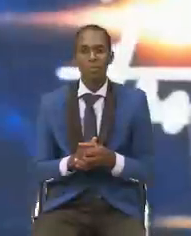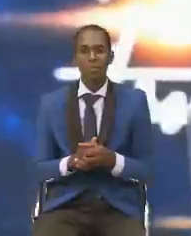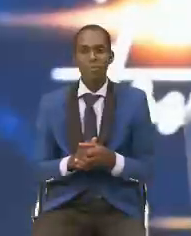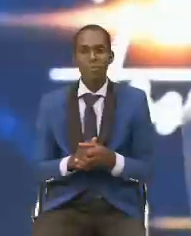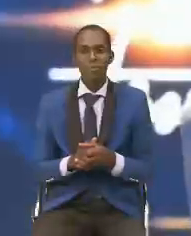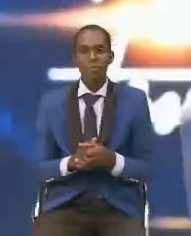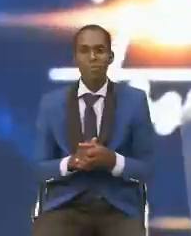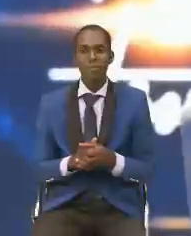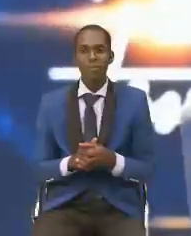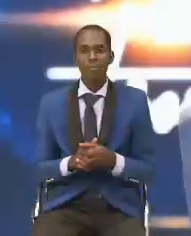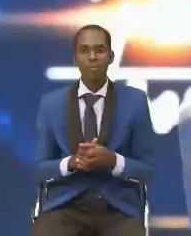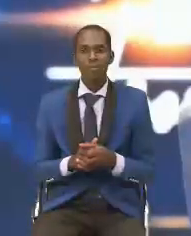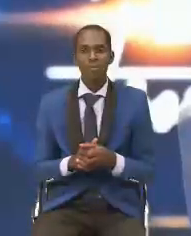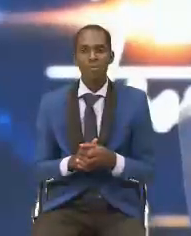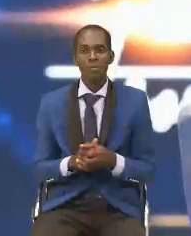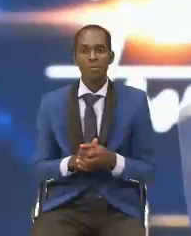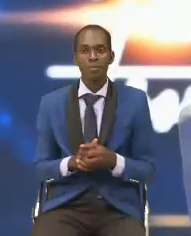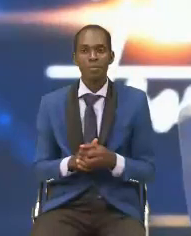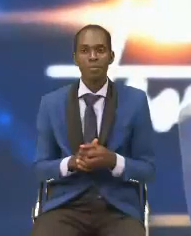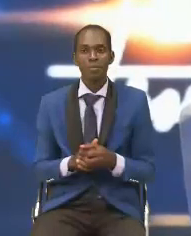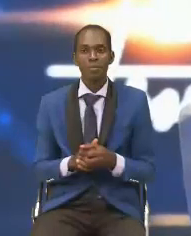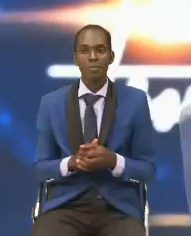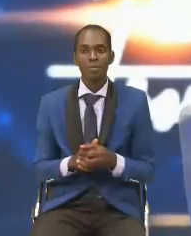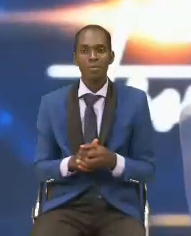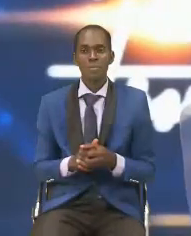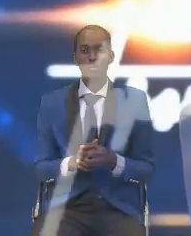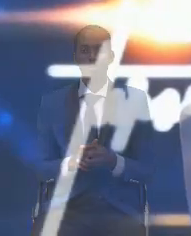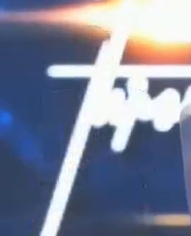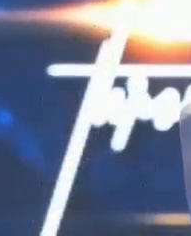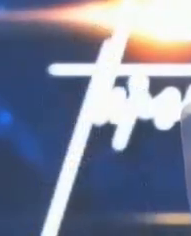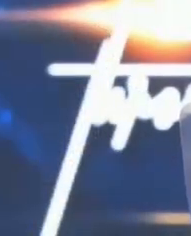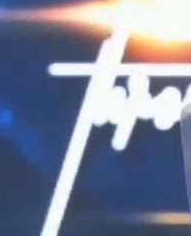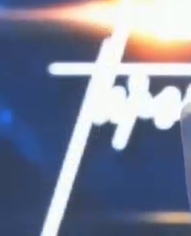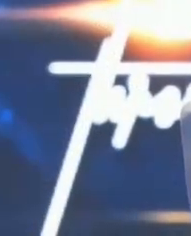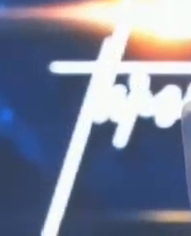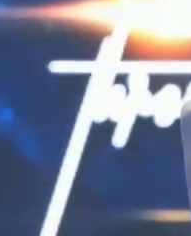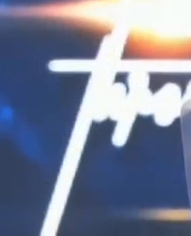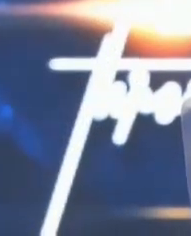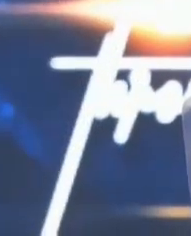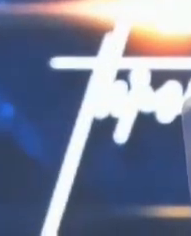that's what you are hearing tonight will touch everywhere i see you getting healed